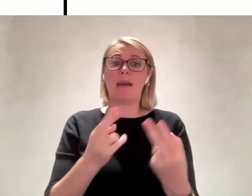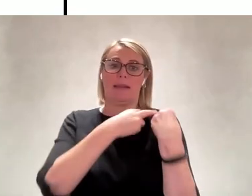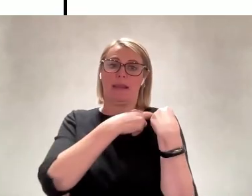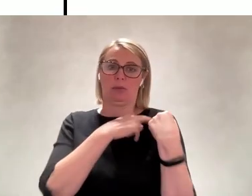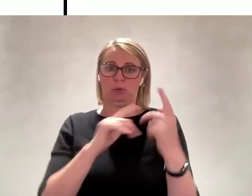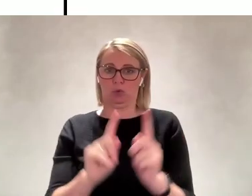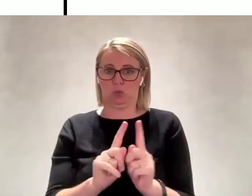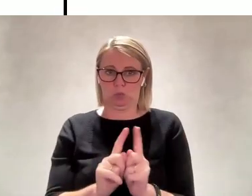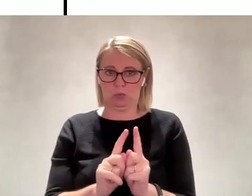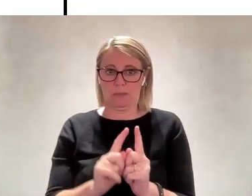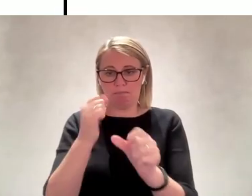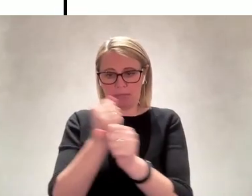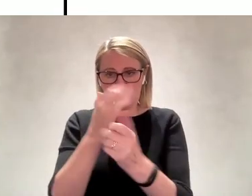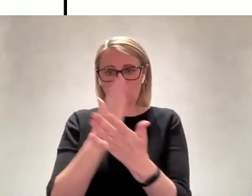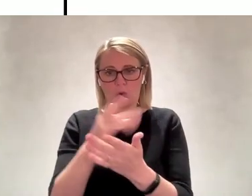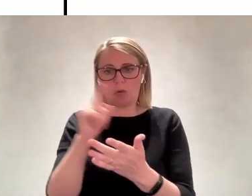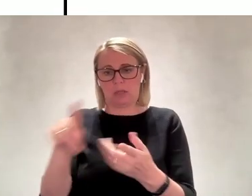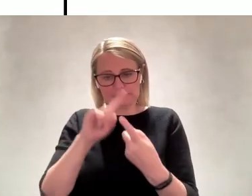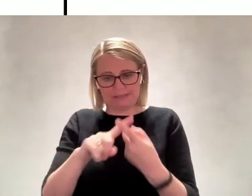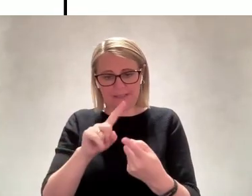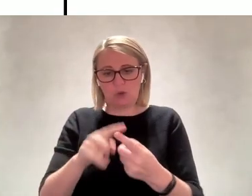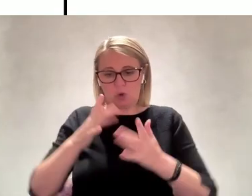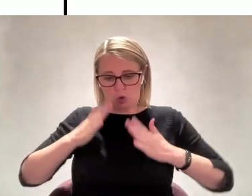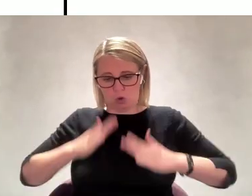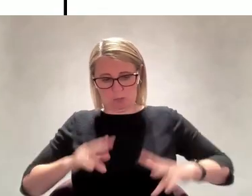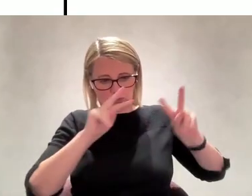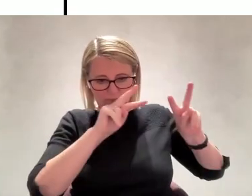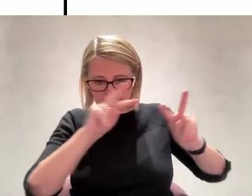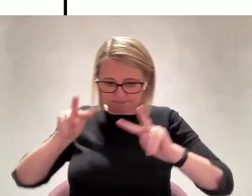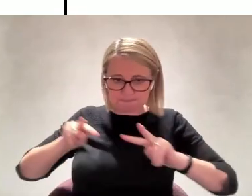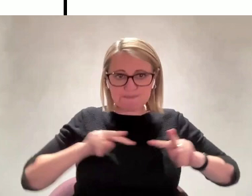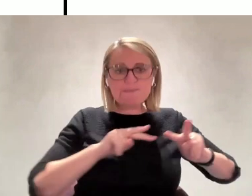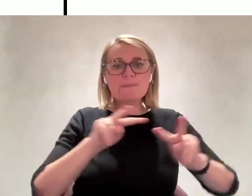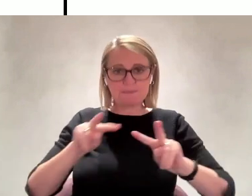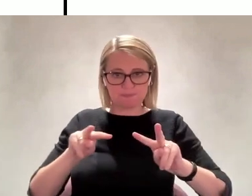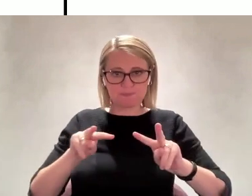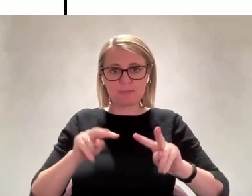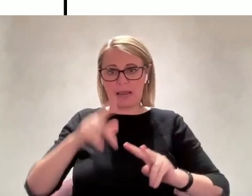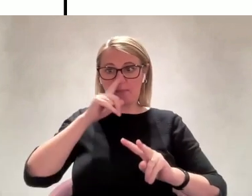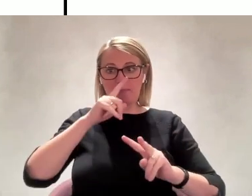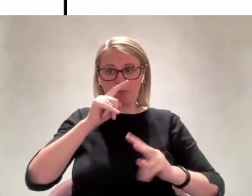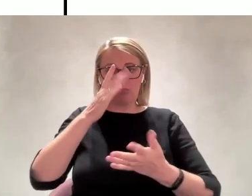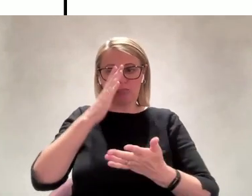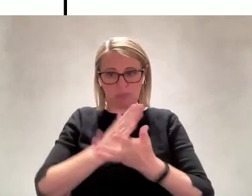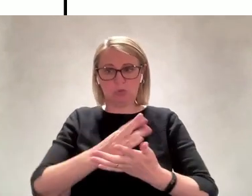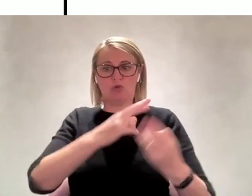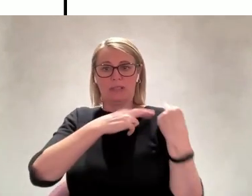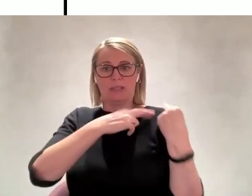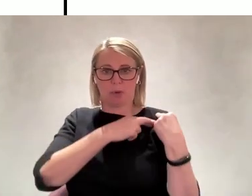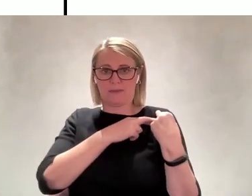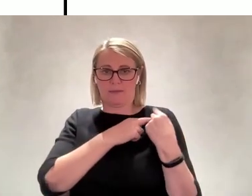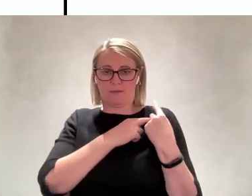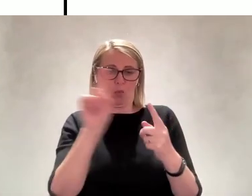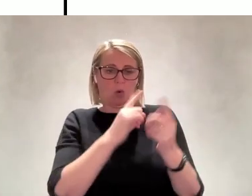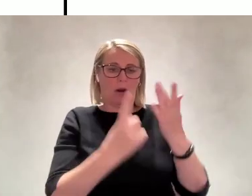And accountability, that there continues to be human oversight and people responsible for the outcomes